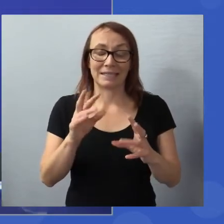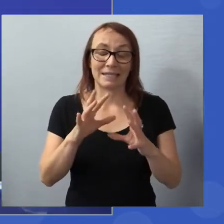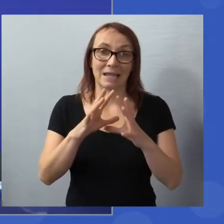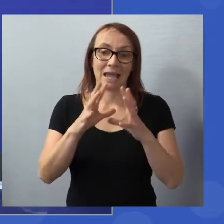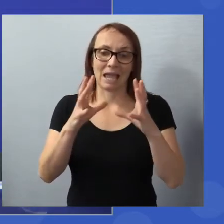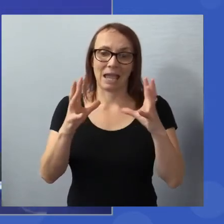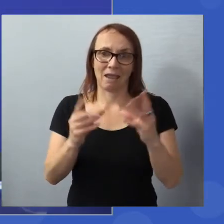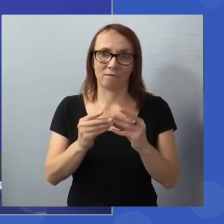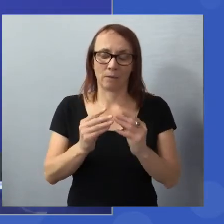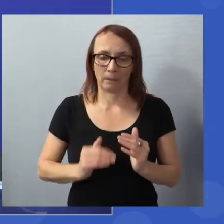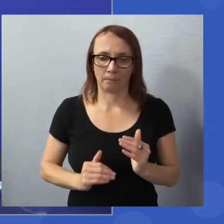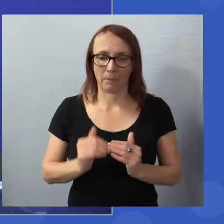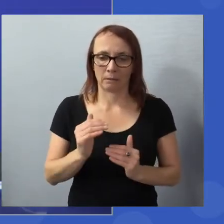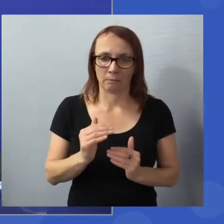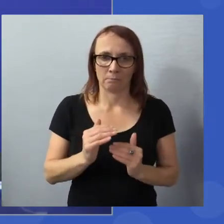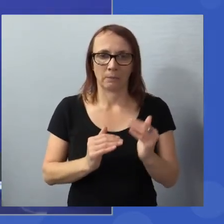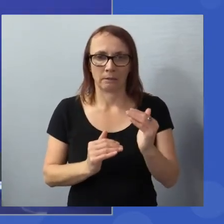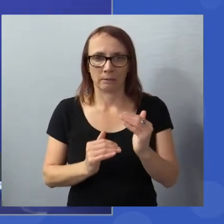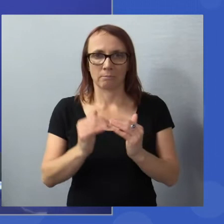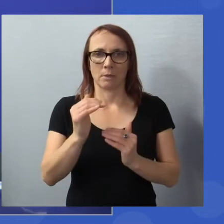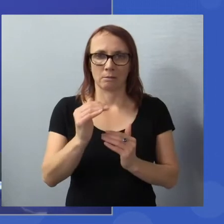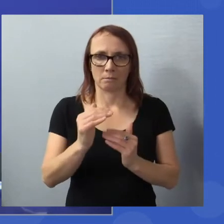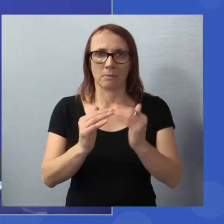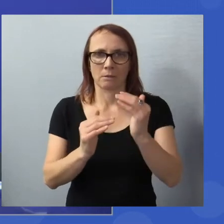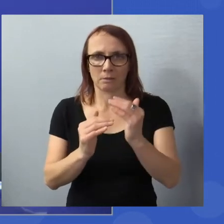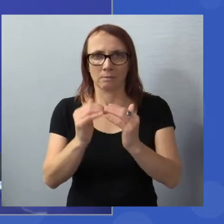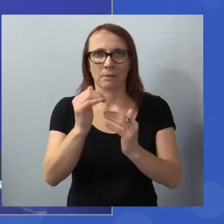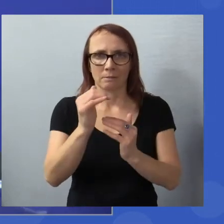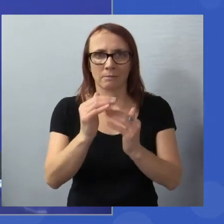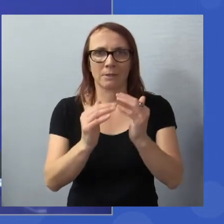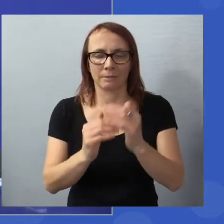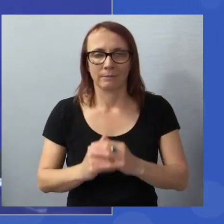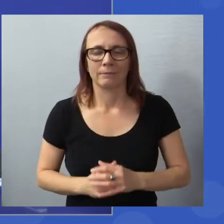blocks as we move along through our journey and and we will get an